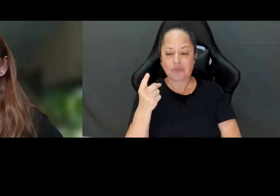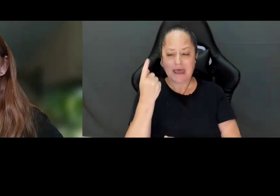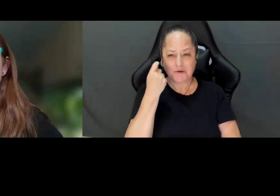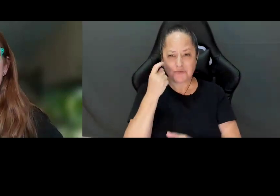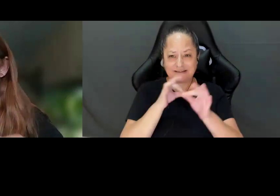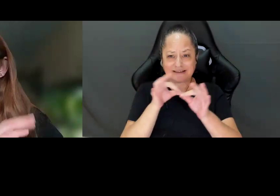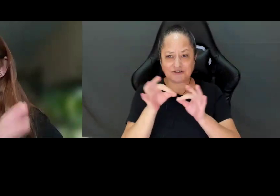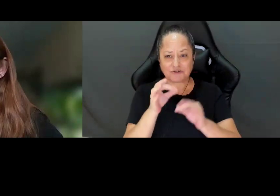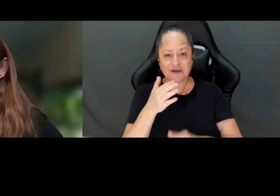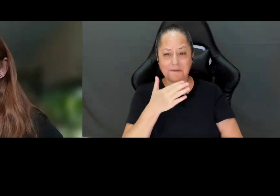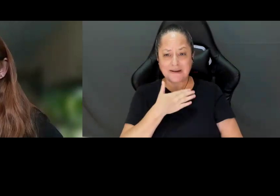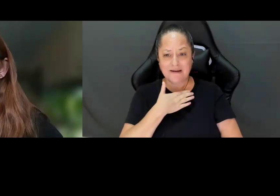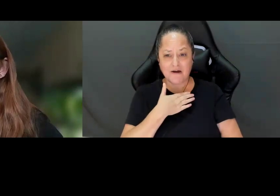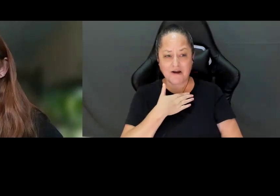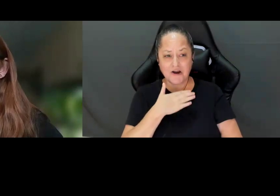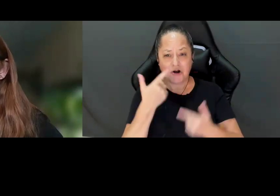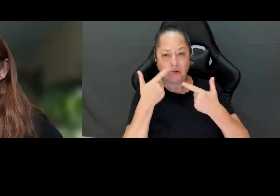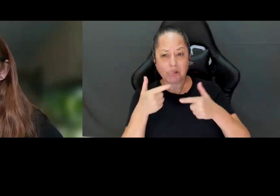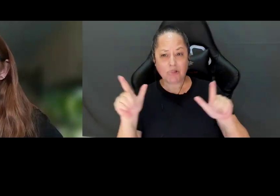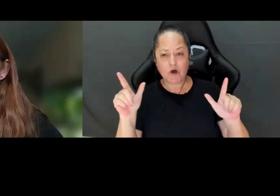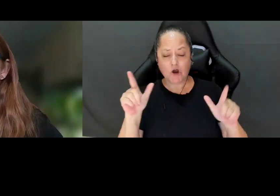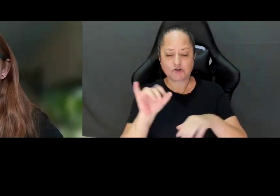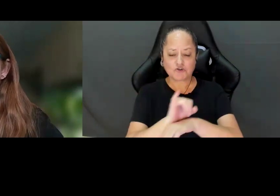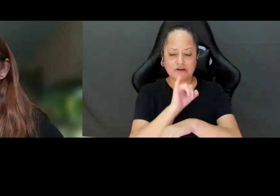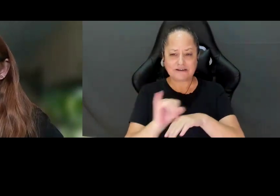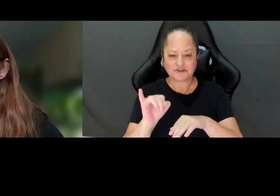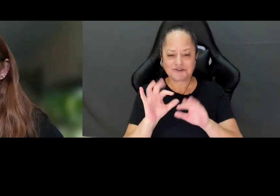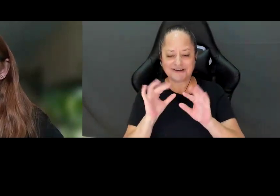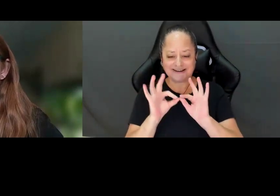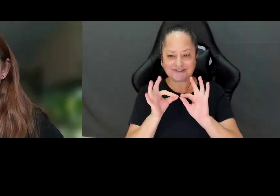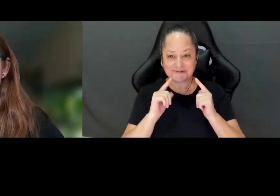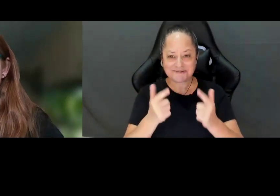in our larger industry agnostic initiative.